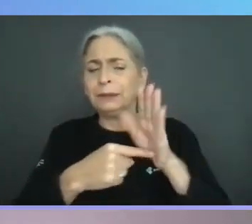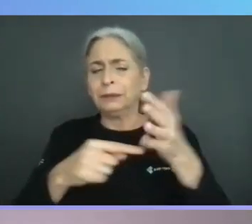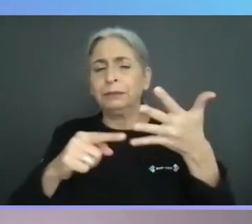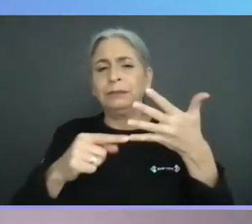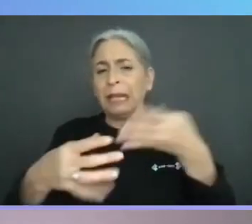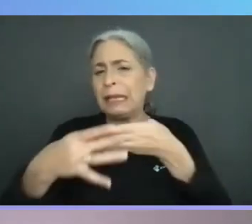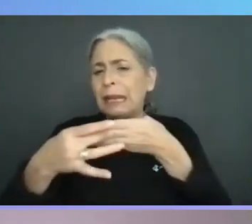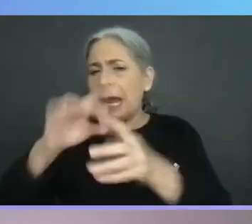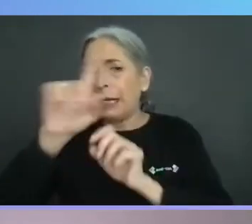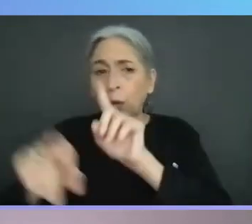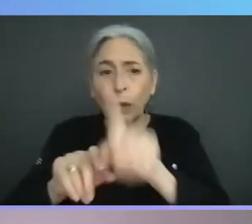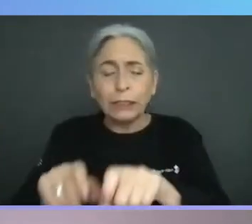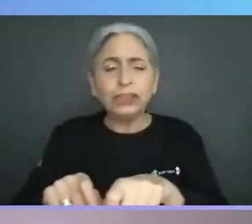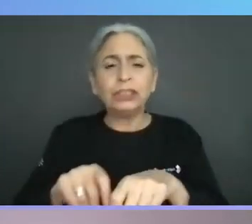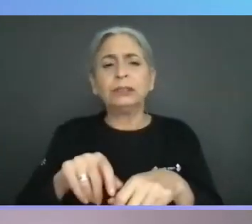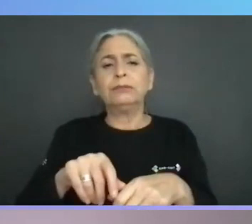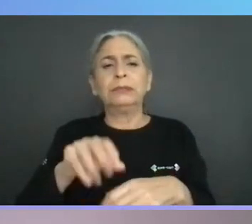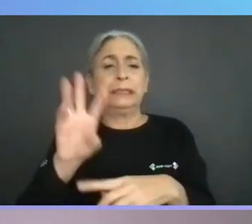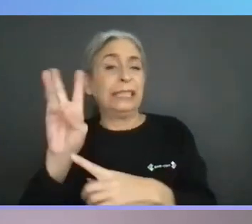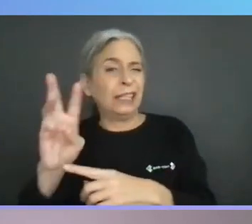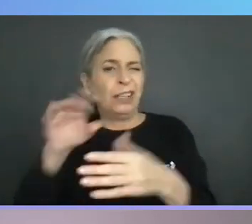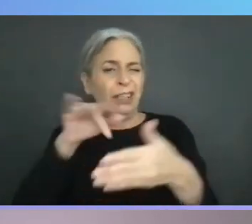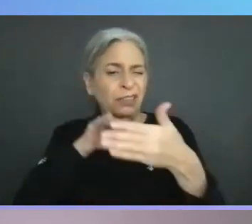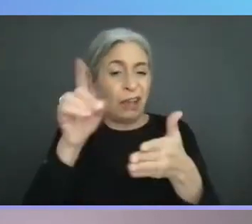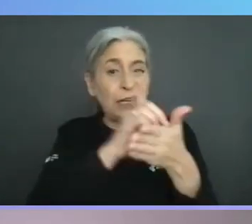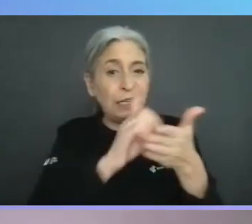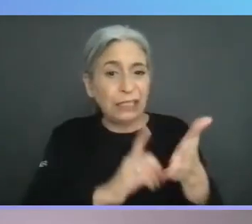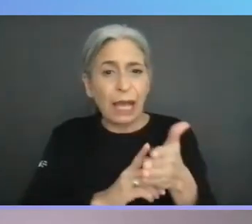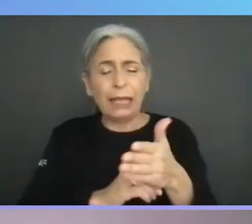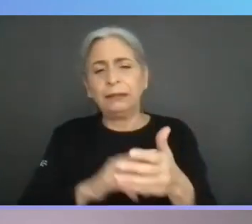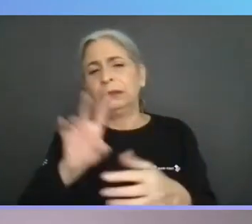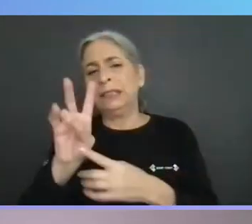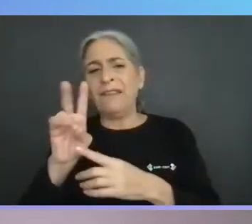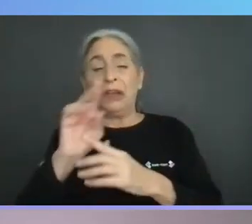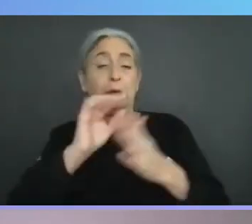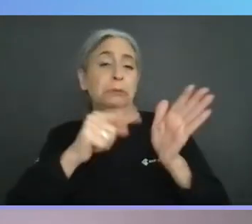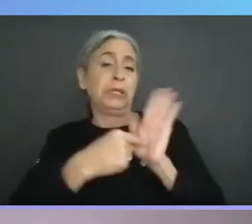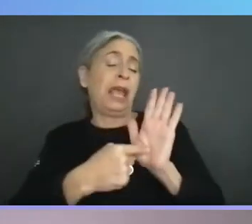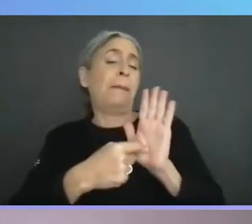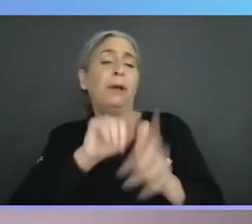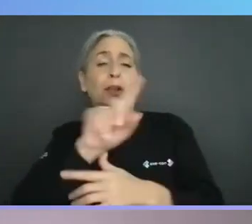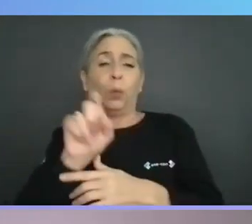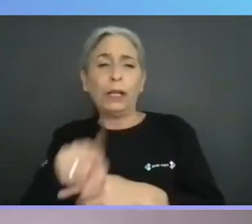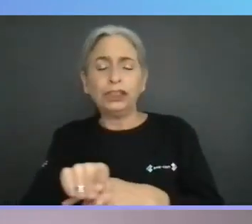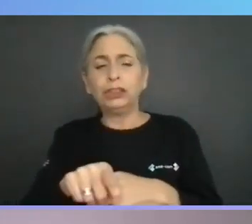design. Our sample questions. And then a good chunk of our